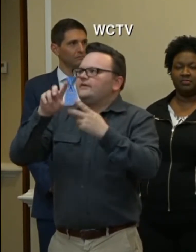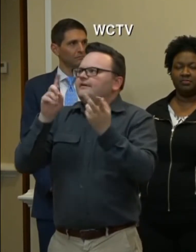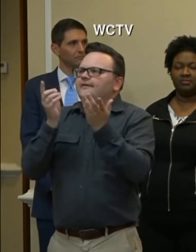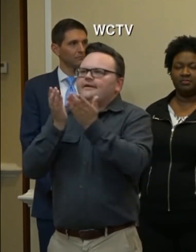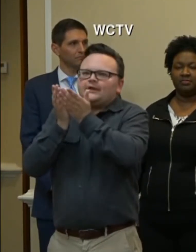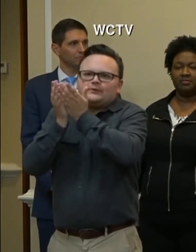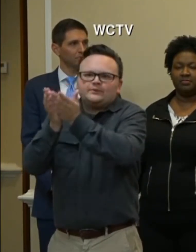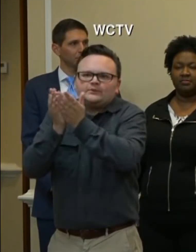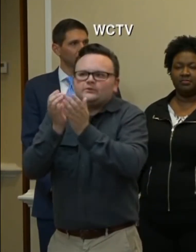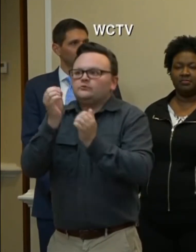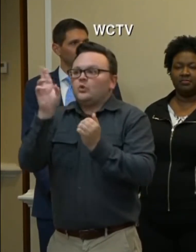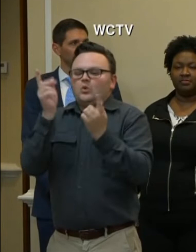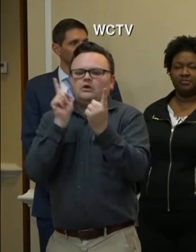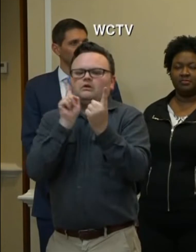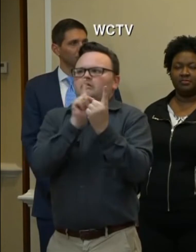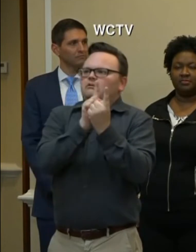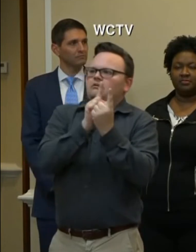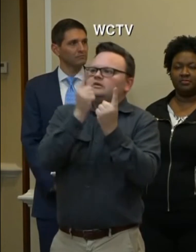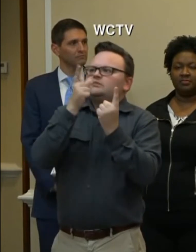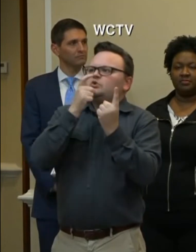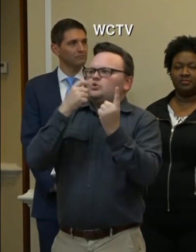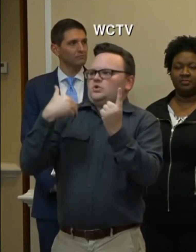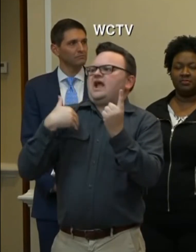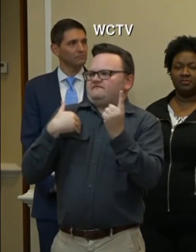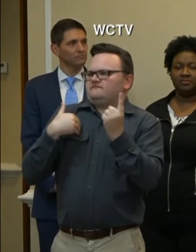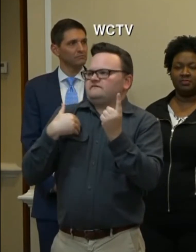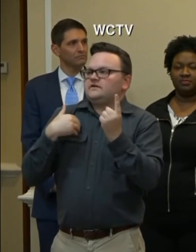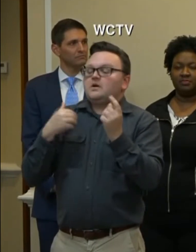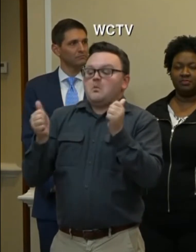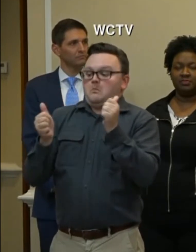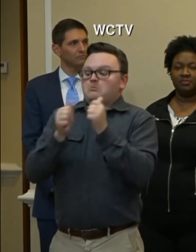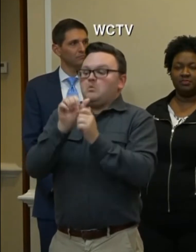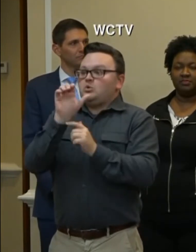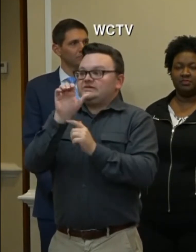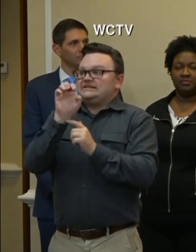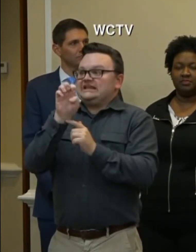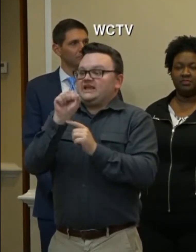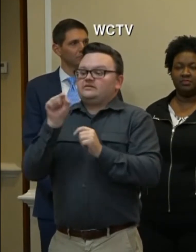who has kovat 19 as the governor mentioned we are not seeing community